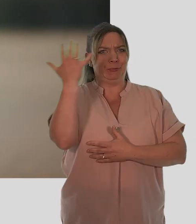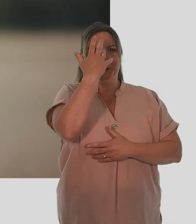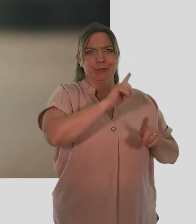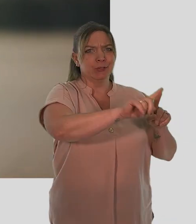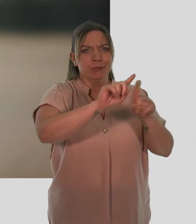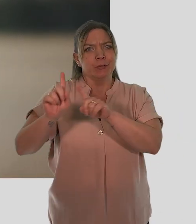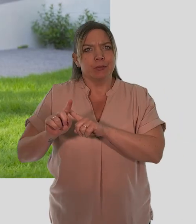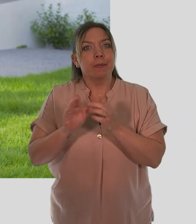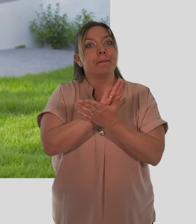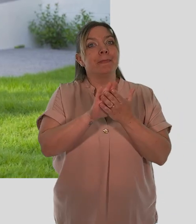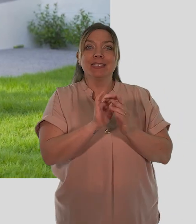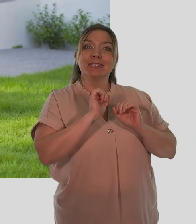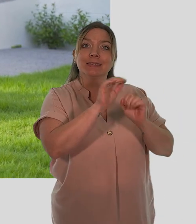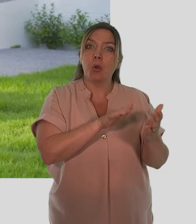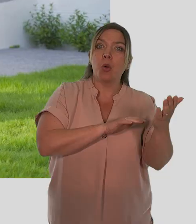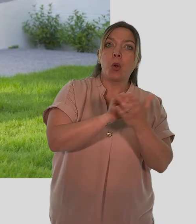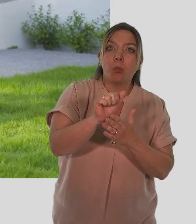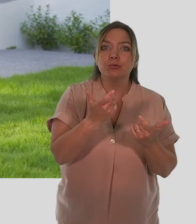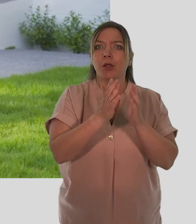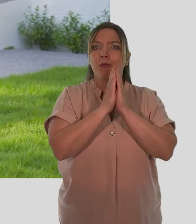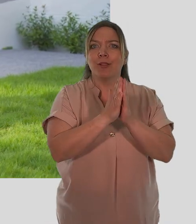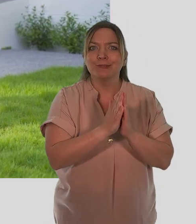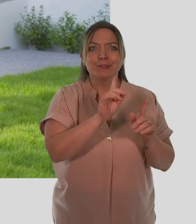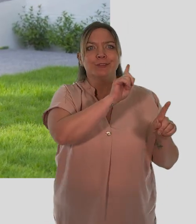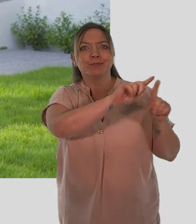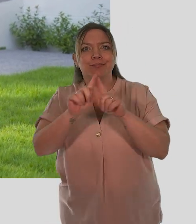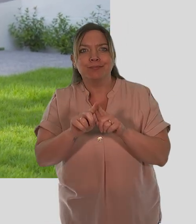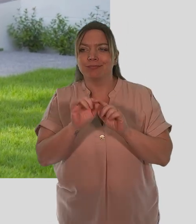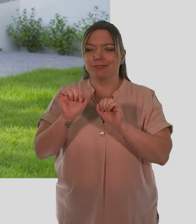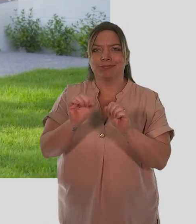that increase public awareness and education on dementia are needed